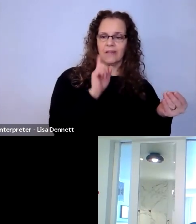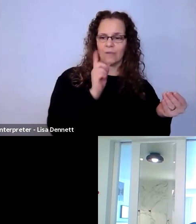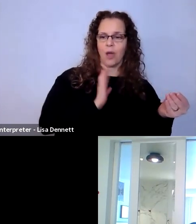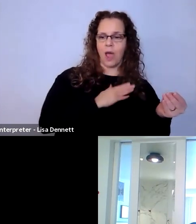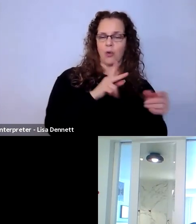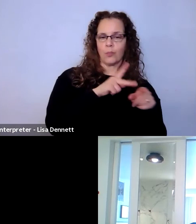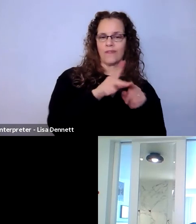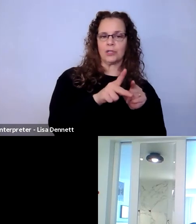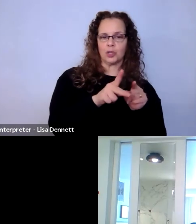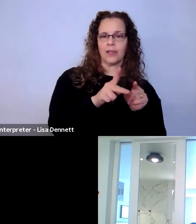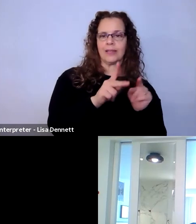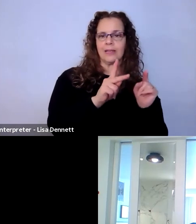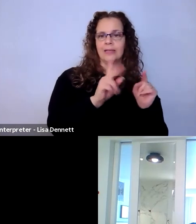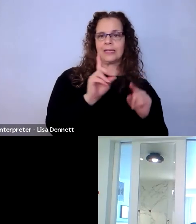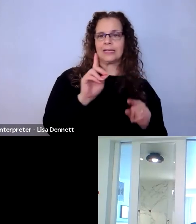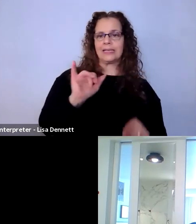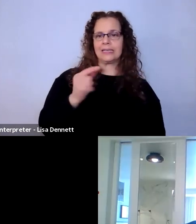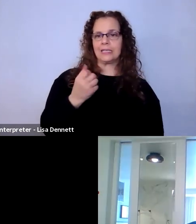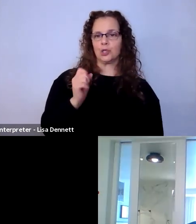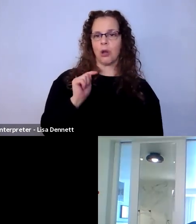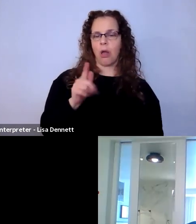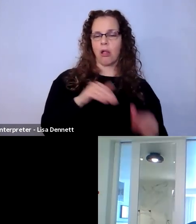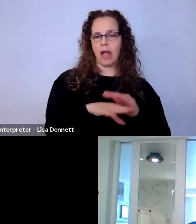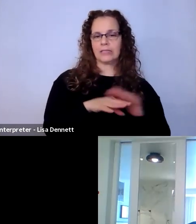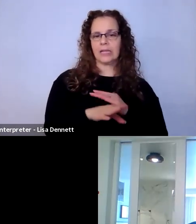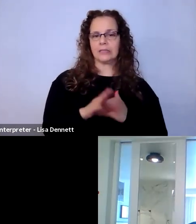accessibility, so please check out I AAP.